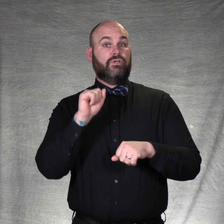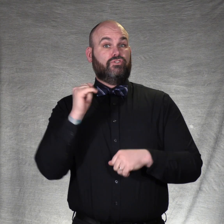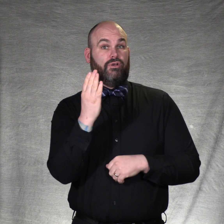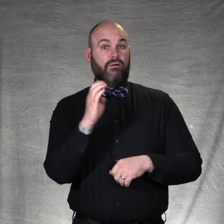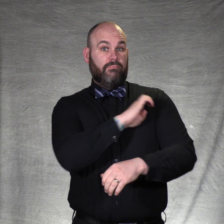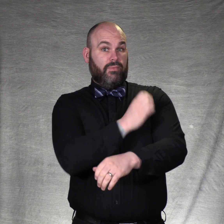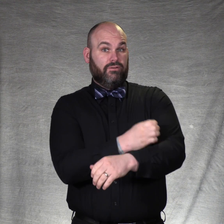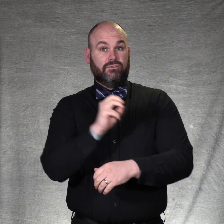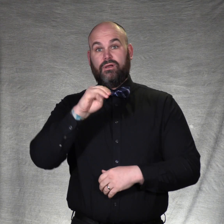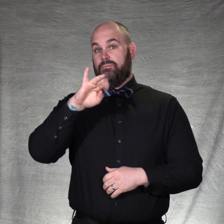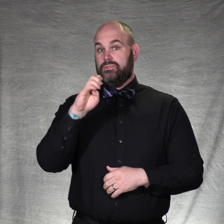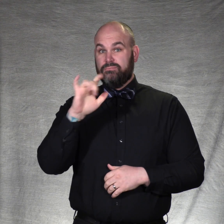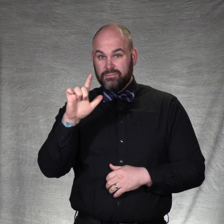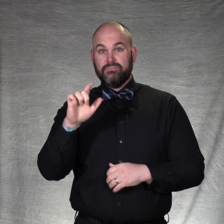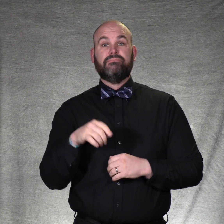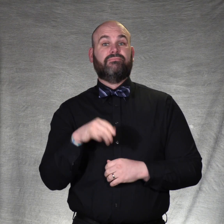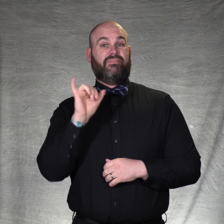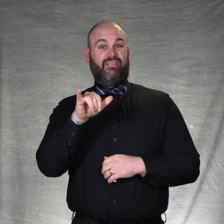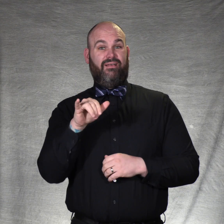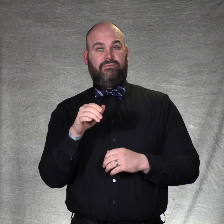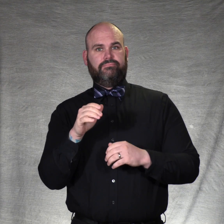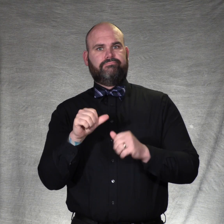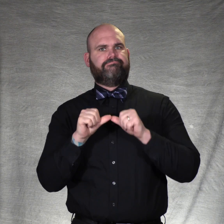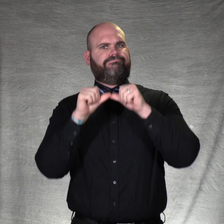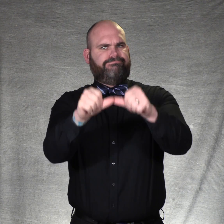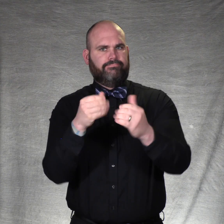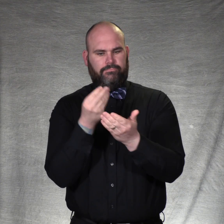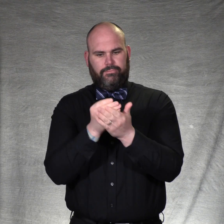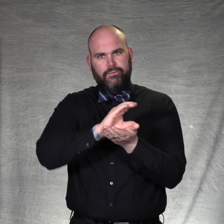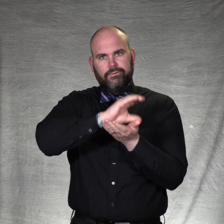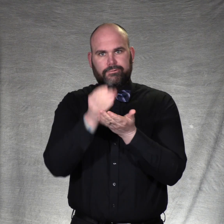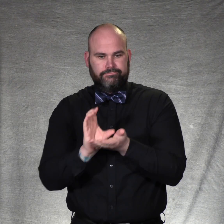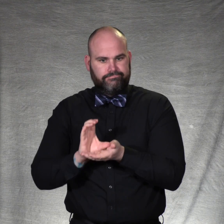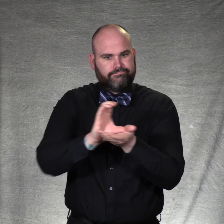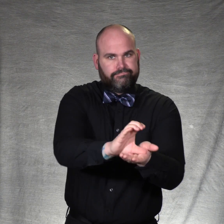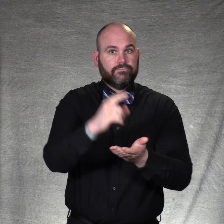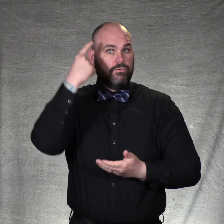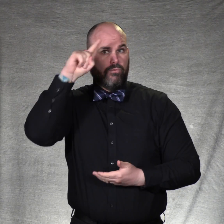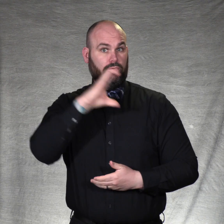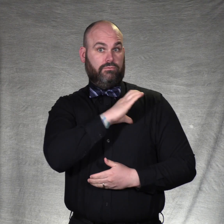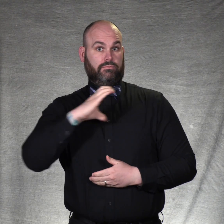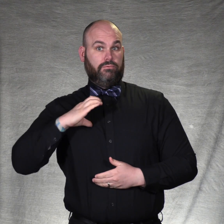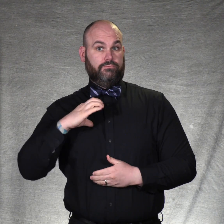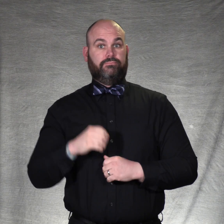In the Jobs and Energy Omnibus Bill, they kept the increase in funding for the Commission.